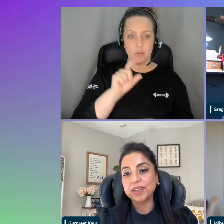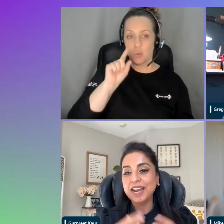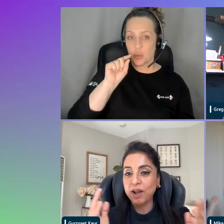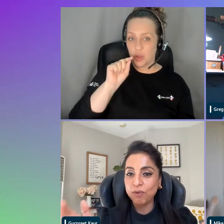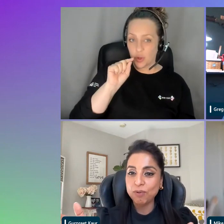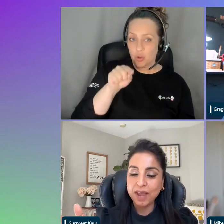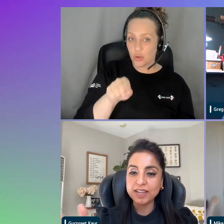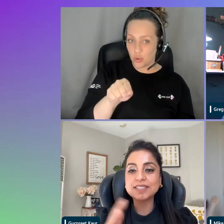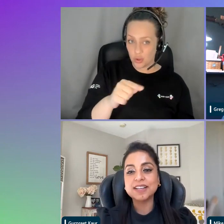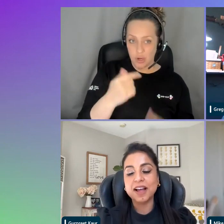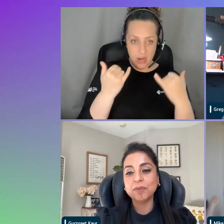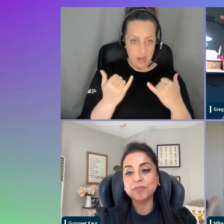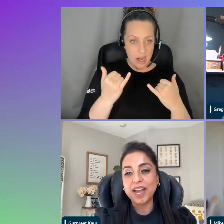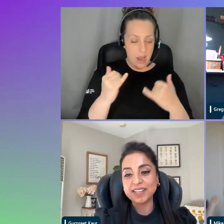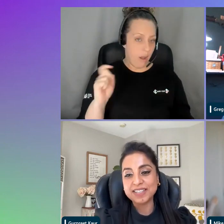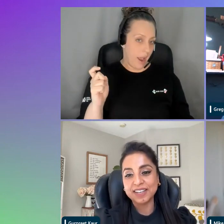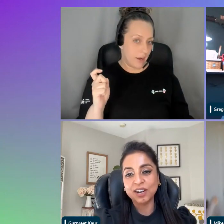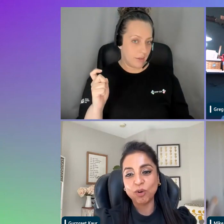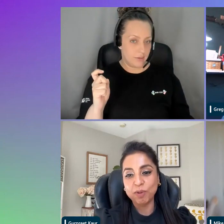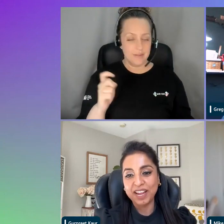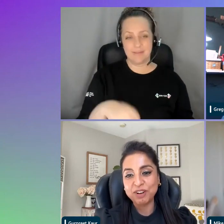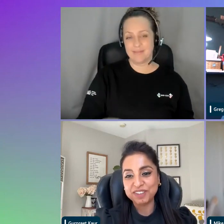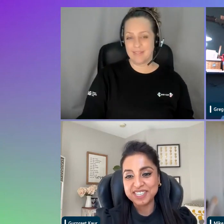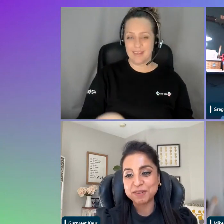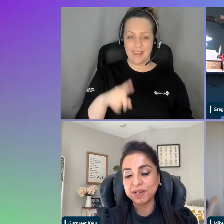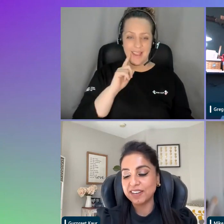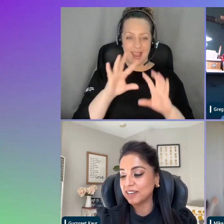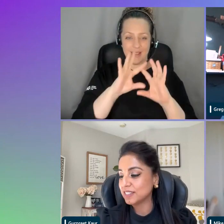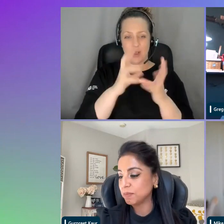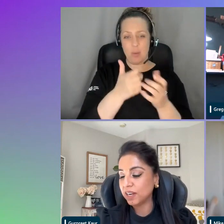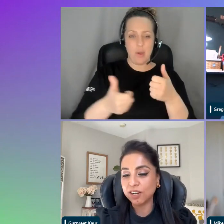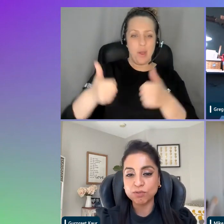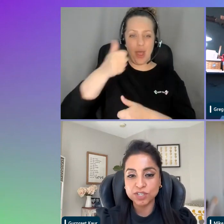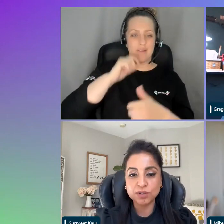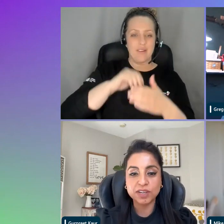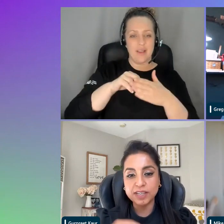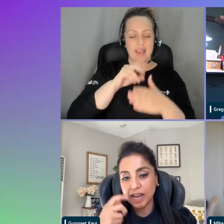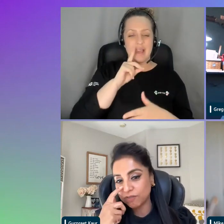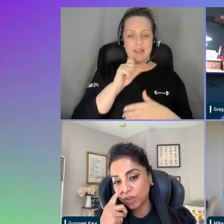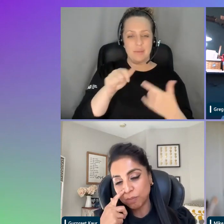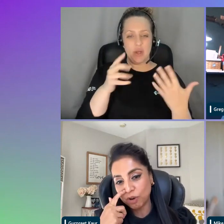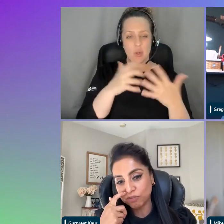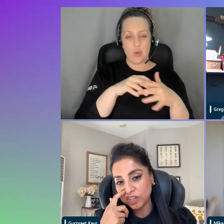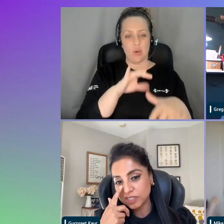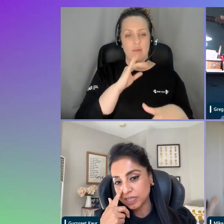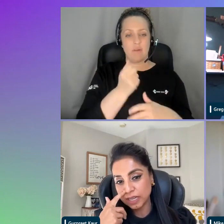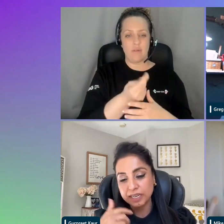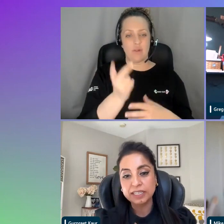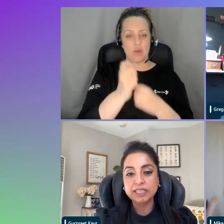um, now ex, um, as global head of accessibility and disability inclusion. So I did that for a couple of years. And then, uh,